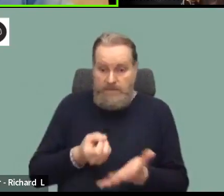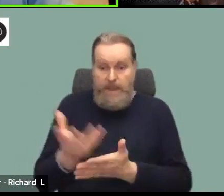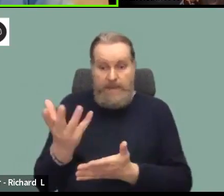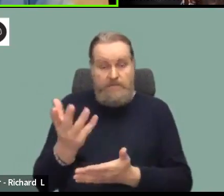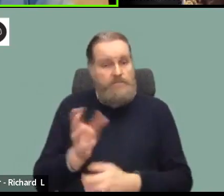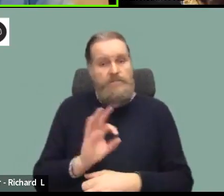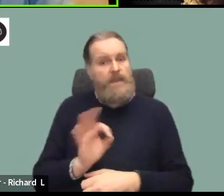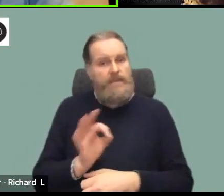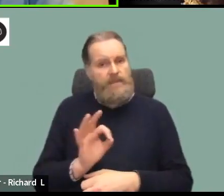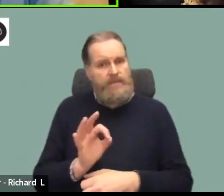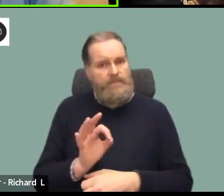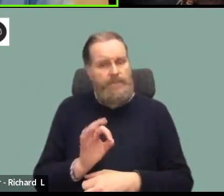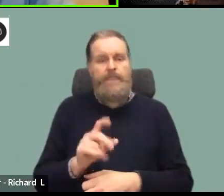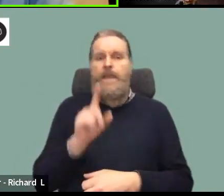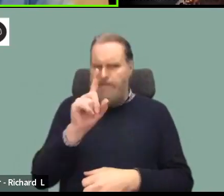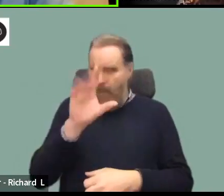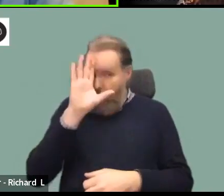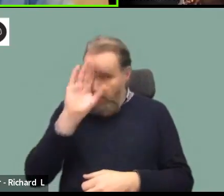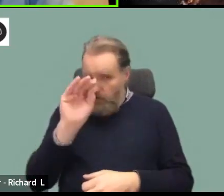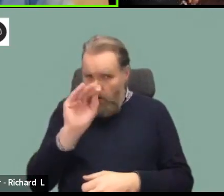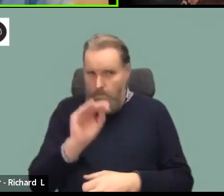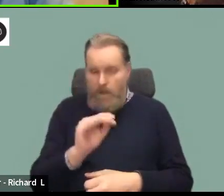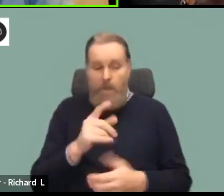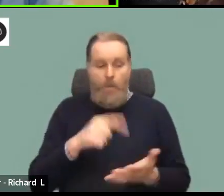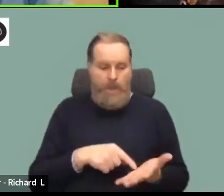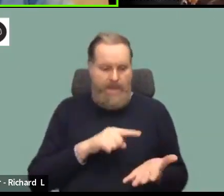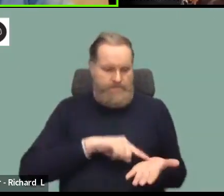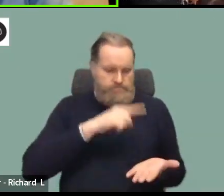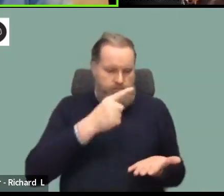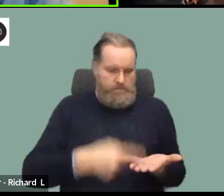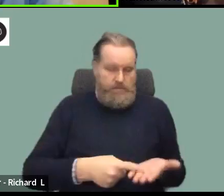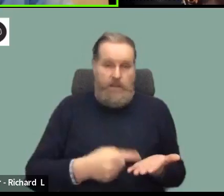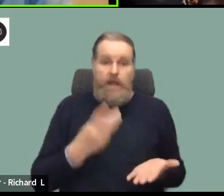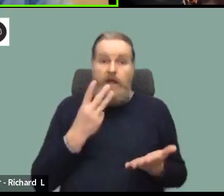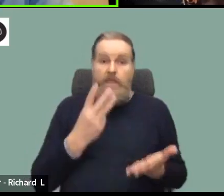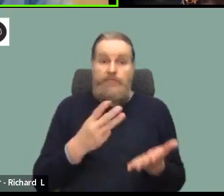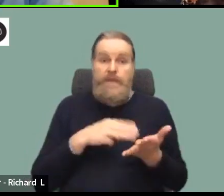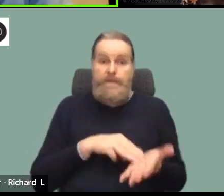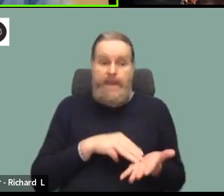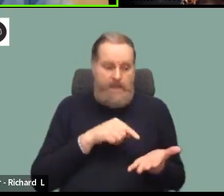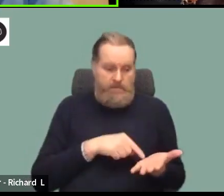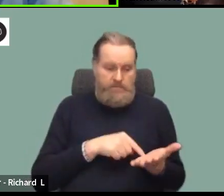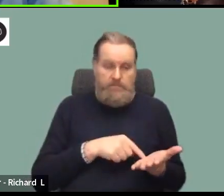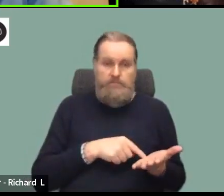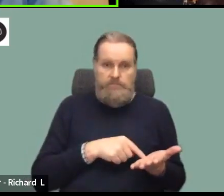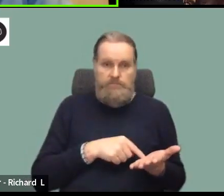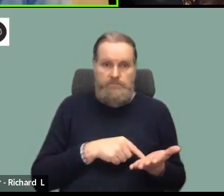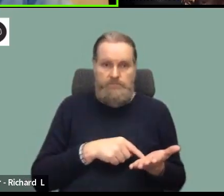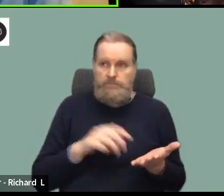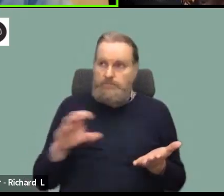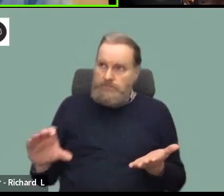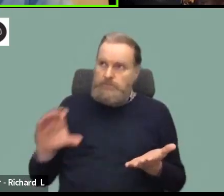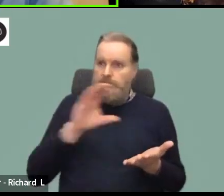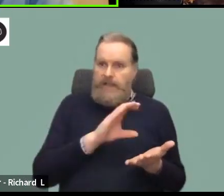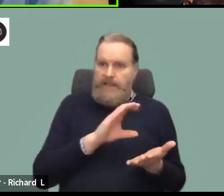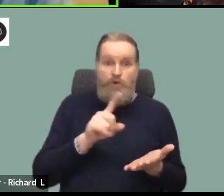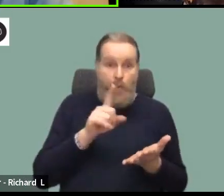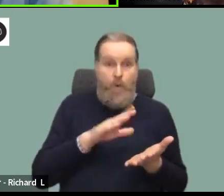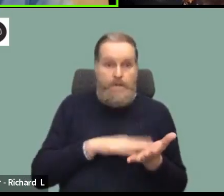a penny in turn penny, in terms of the fight in fund itself to just to be fund itself to just to be clear that Union has a 3 million pound fight in front, and pound fight in front, and we